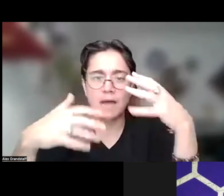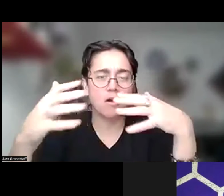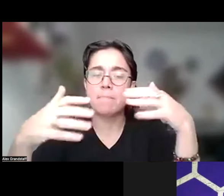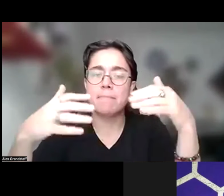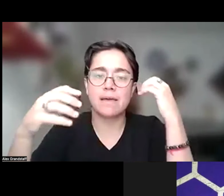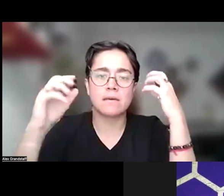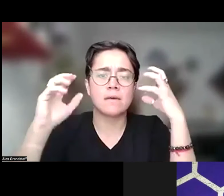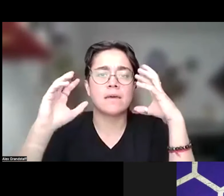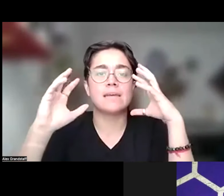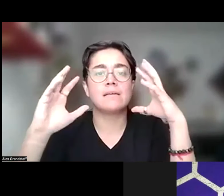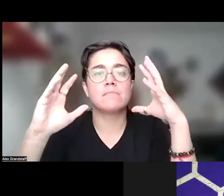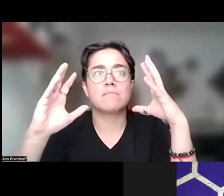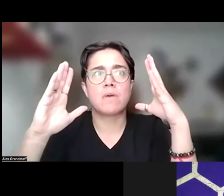cruel sentiments,